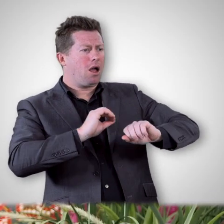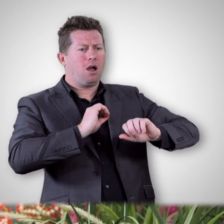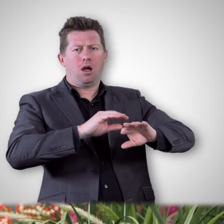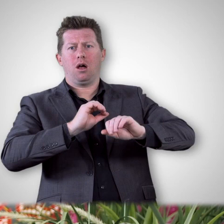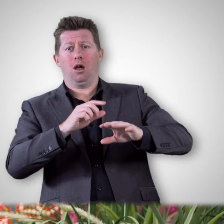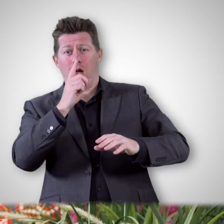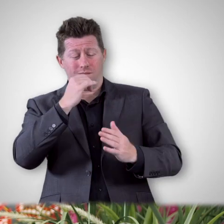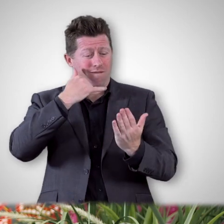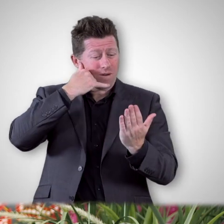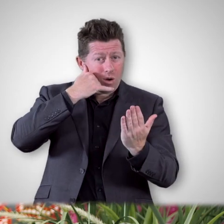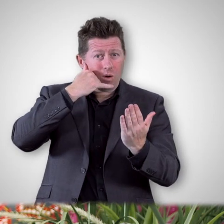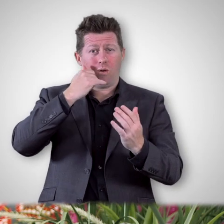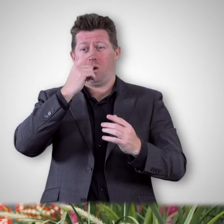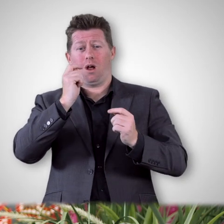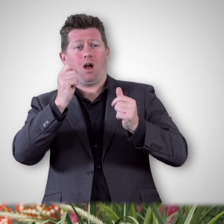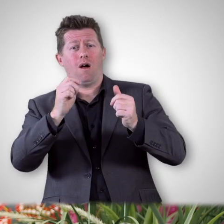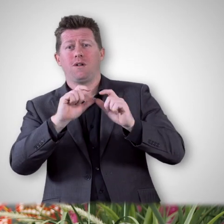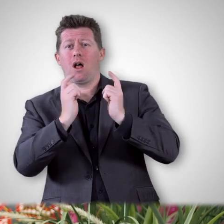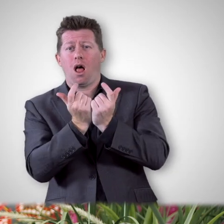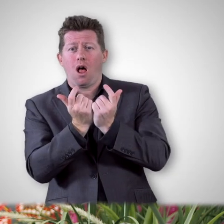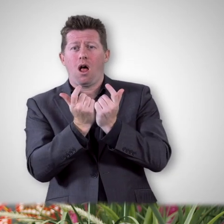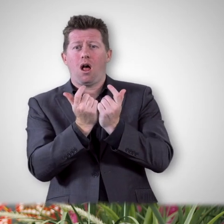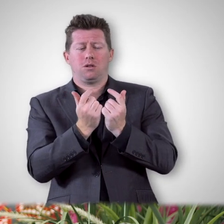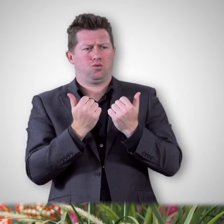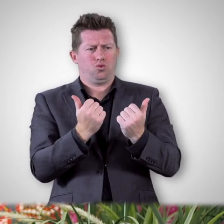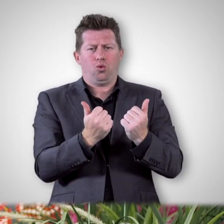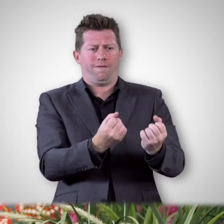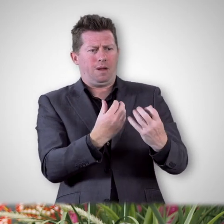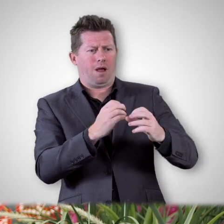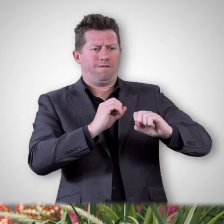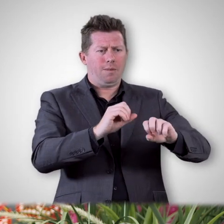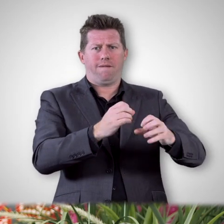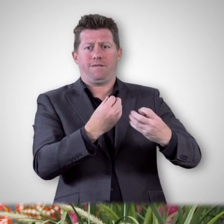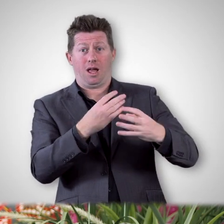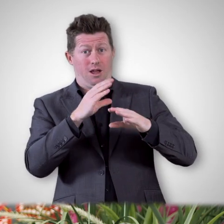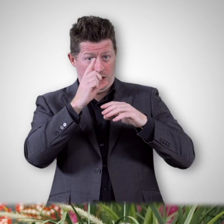their phone, they can do it after class which is really quite effective, it can also be anonymous